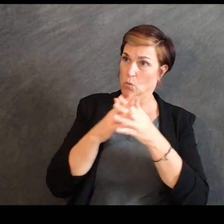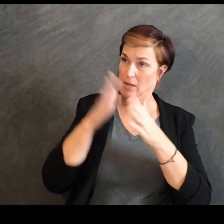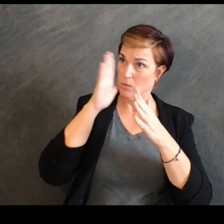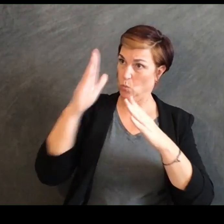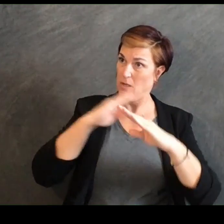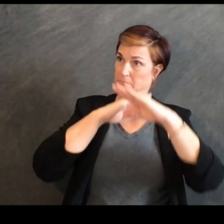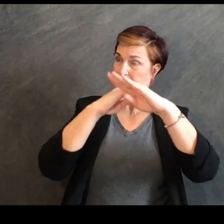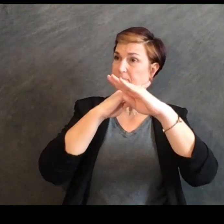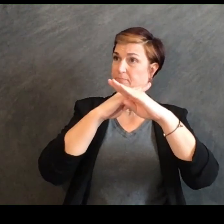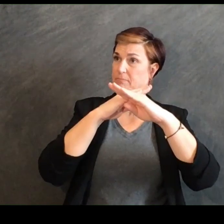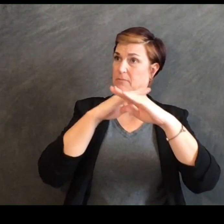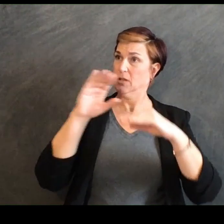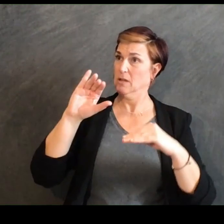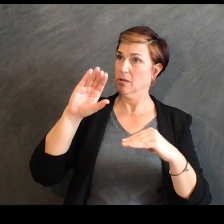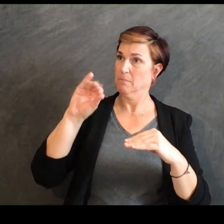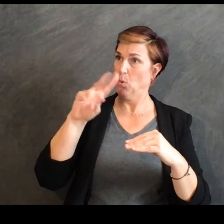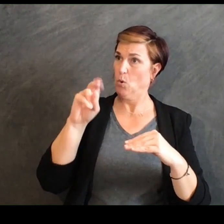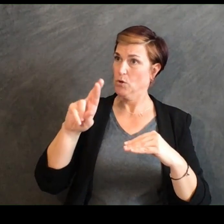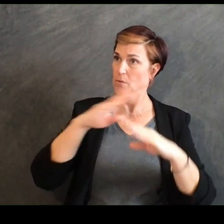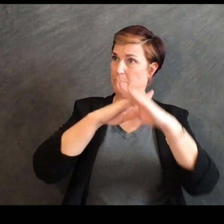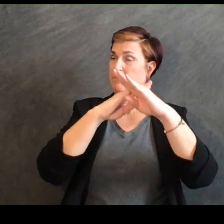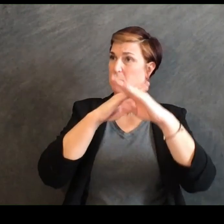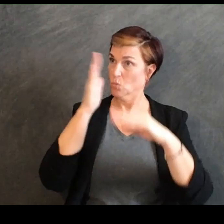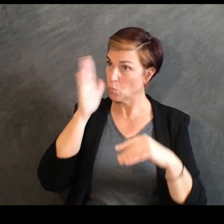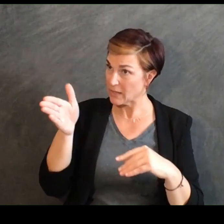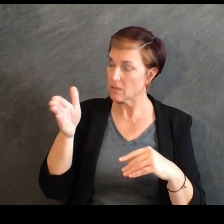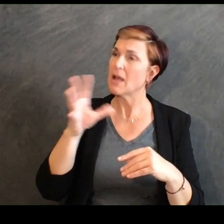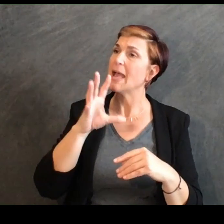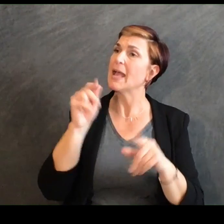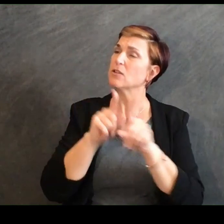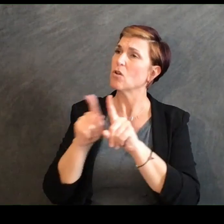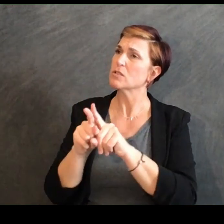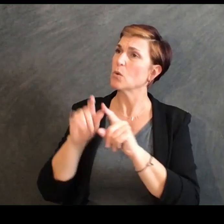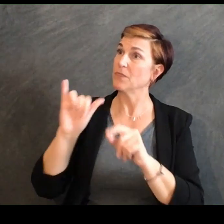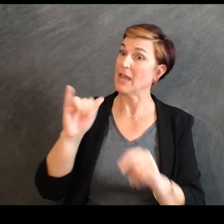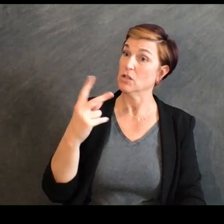are you considering ways to salvage the two billion dollar daily trade between